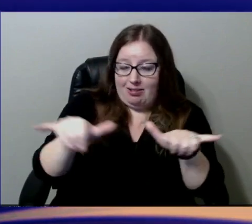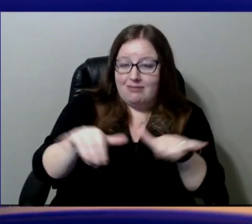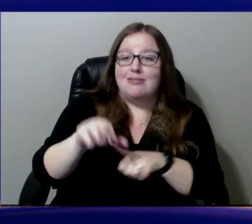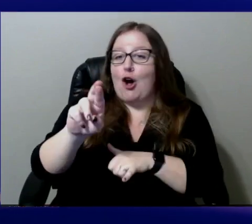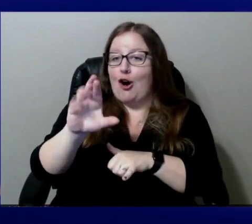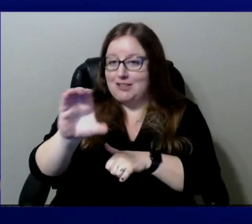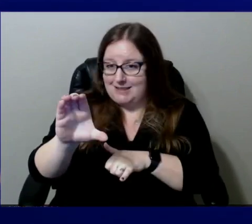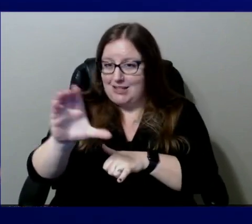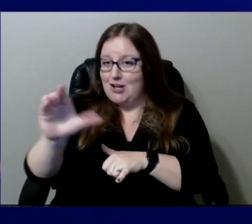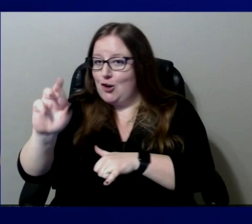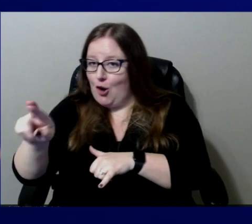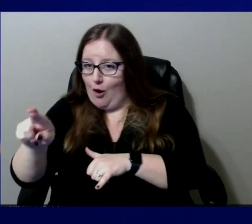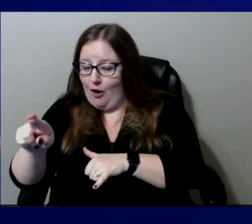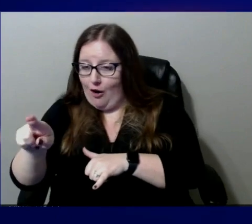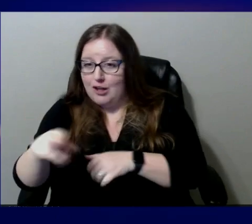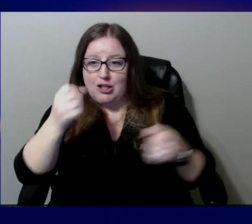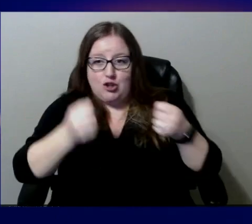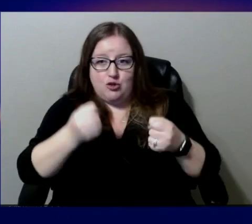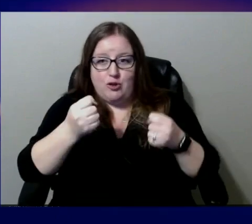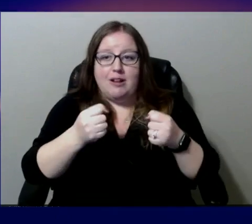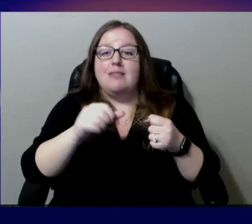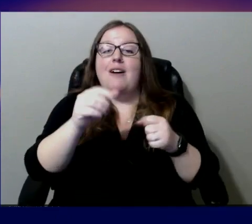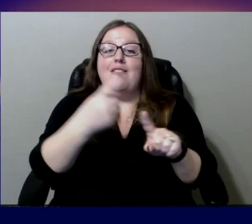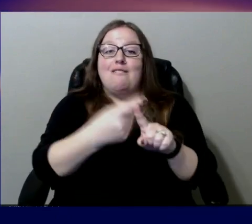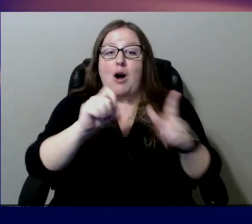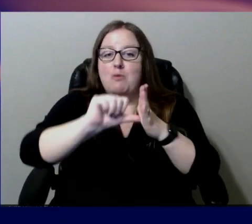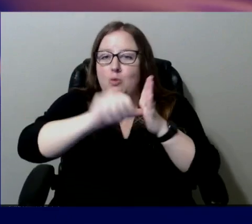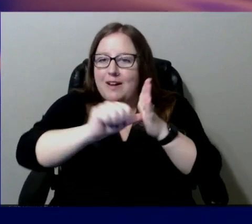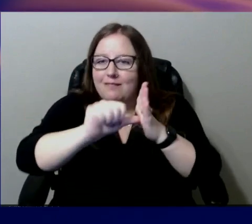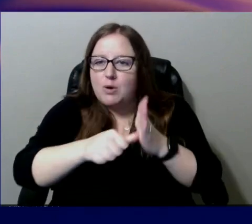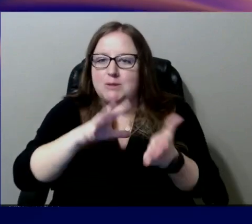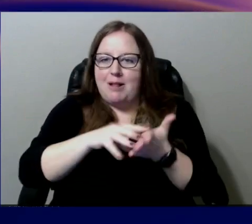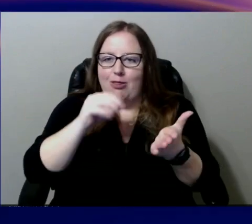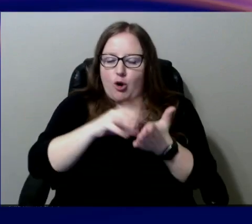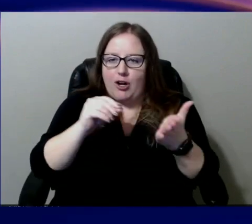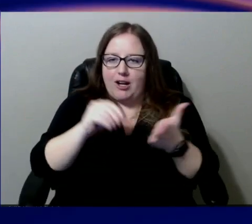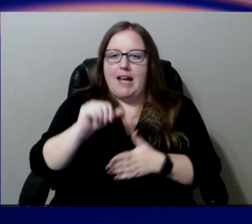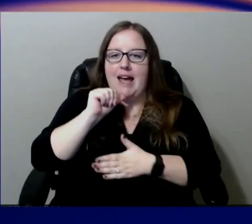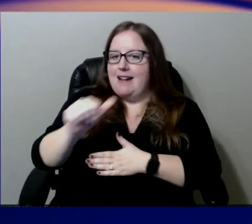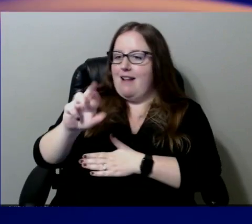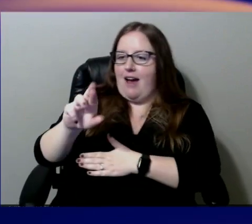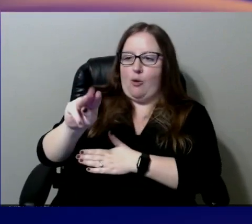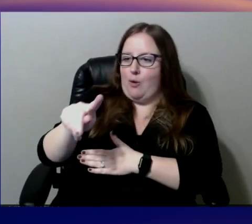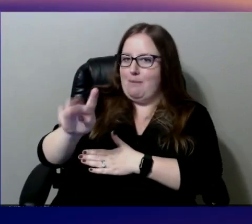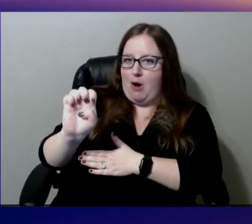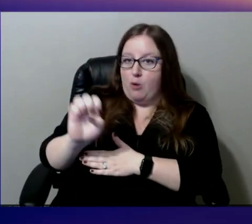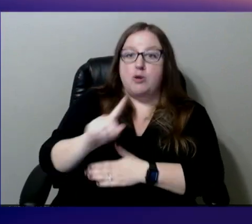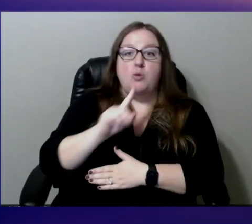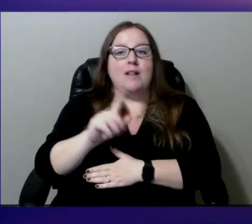driven by reinforcement learning. So it's not remote-controlled. It's actually your machine learning model